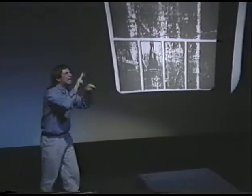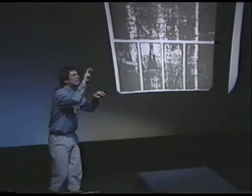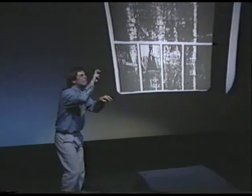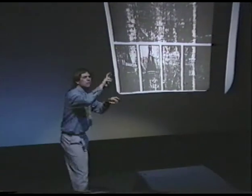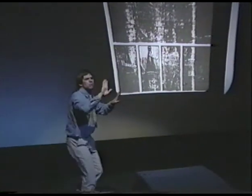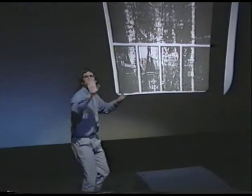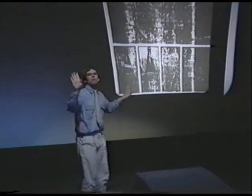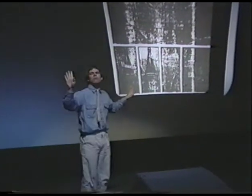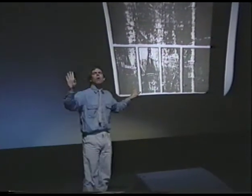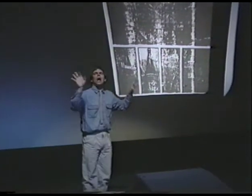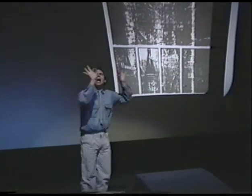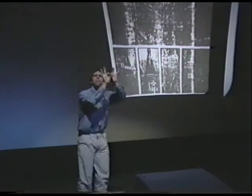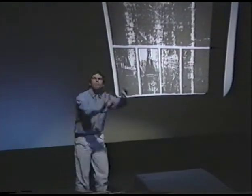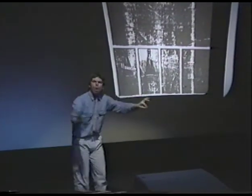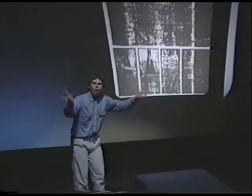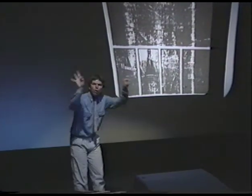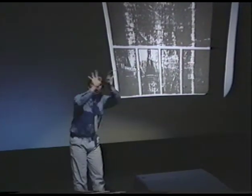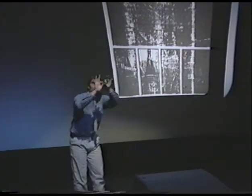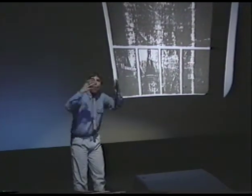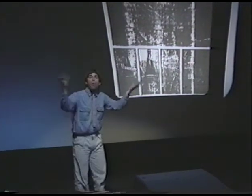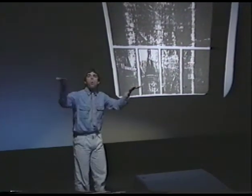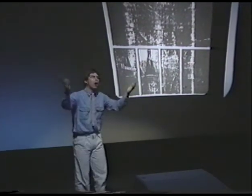Have patience. Don't worry about the drawing and try and figure it out.